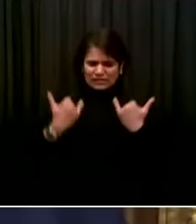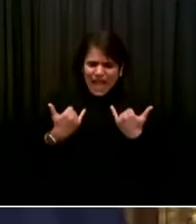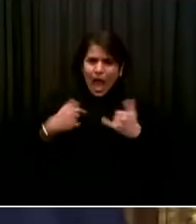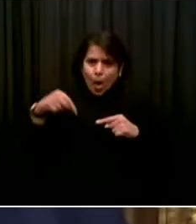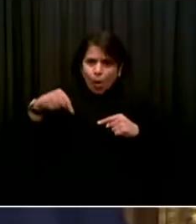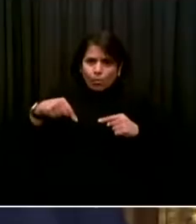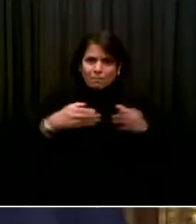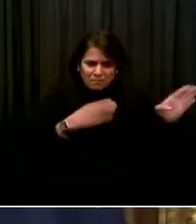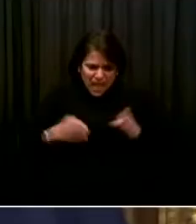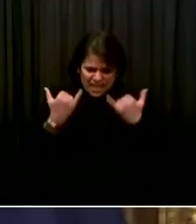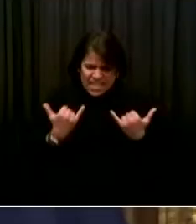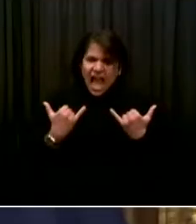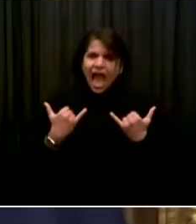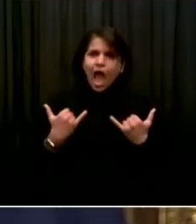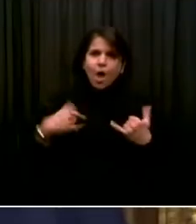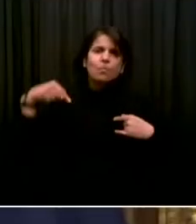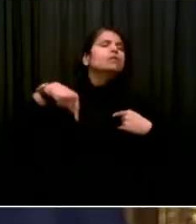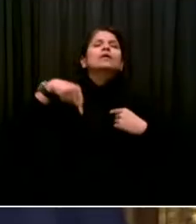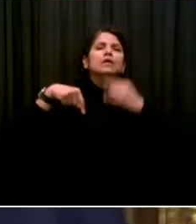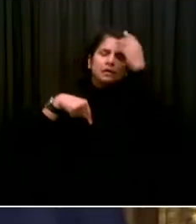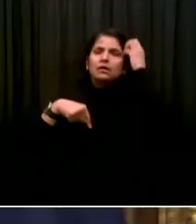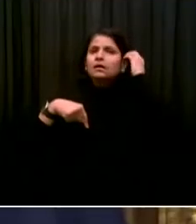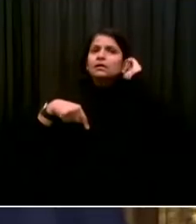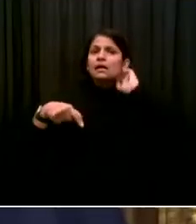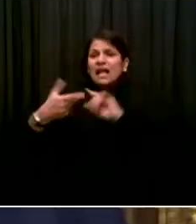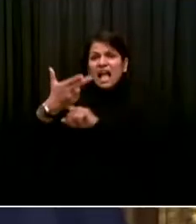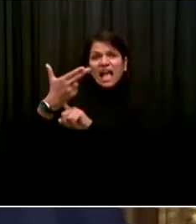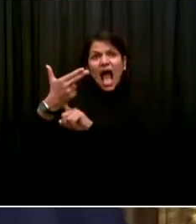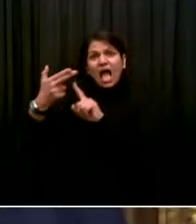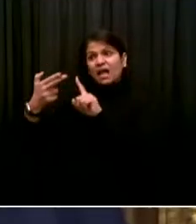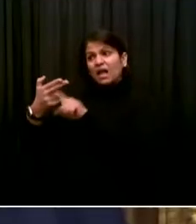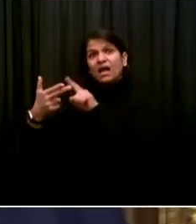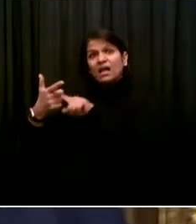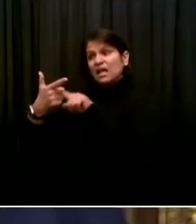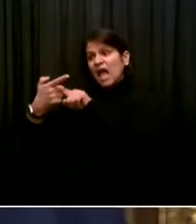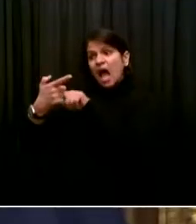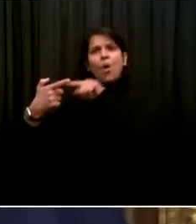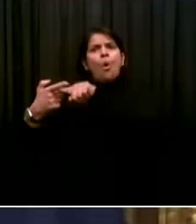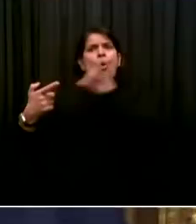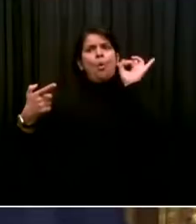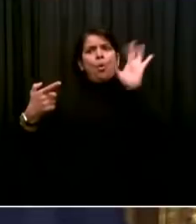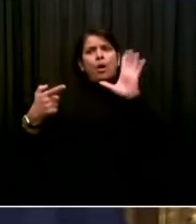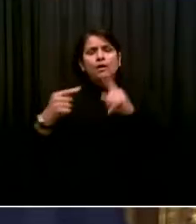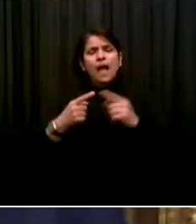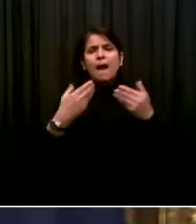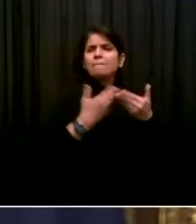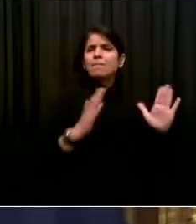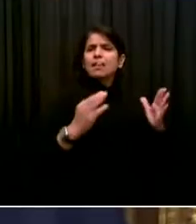GUN VIOLENCE IS A PUBLIC HEALTH CRISIS. THERE IS NO TIME TO WAEST.